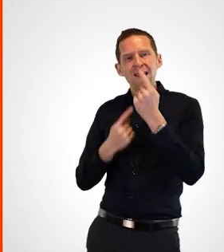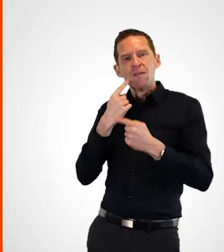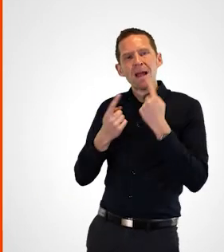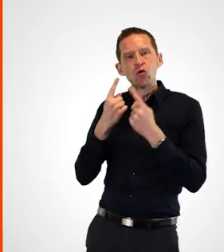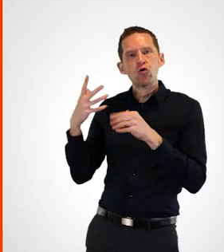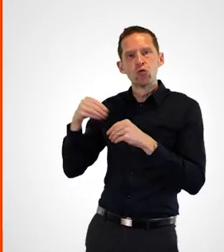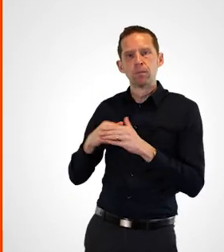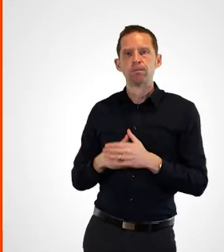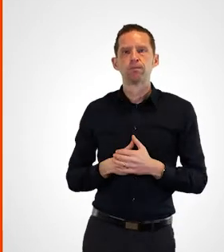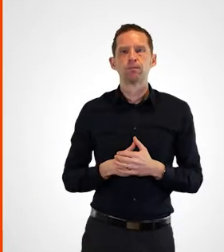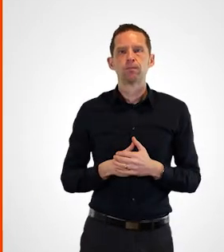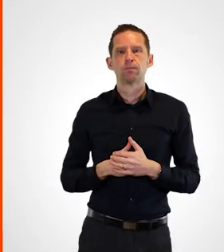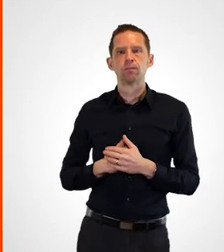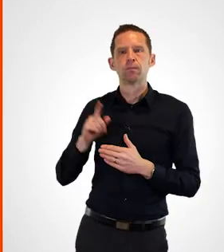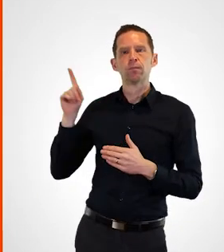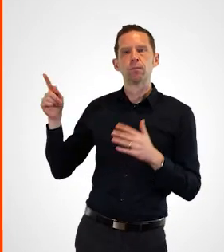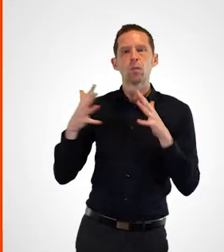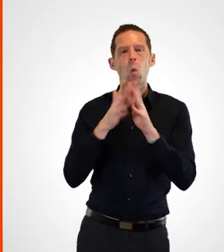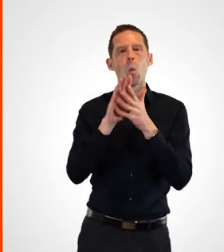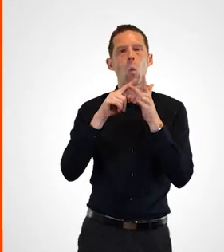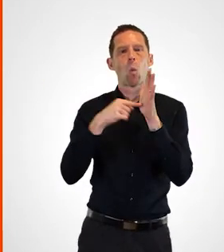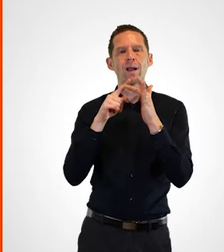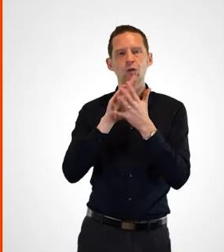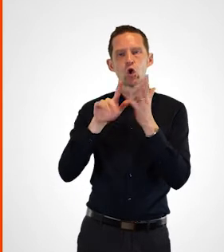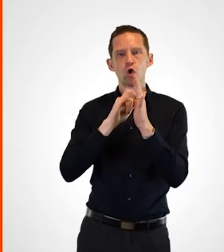and Whitehurst and Lonigan are two researchers that are well known